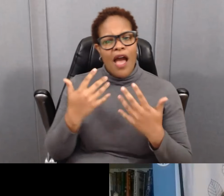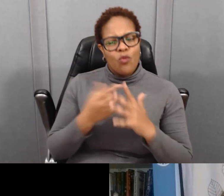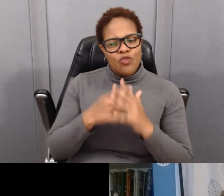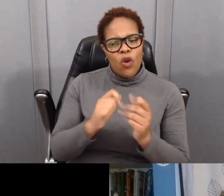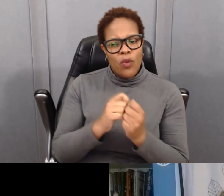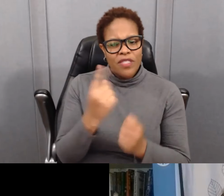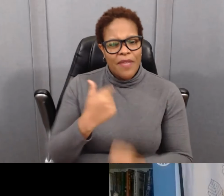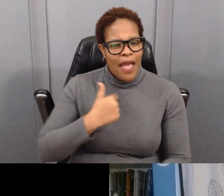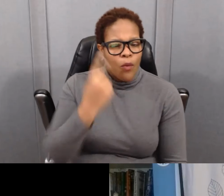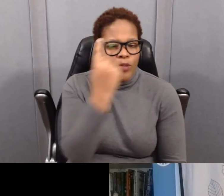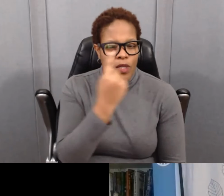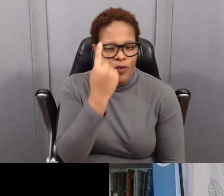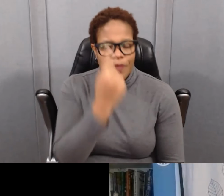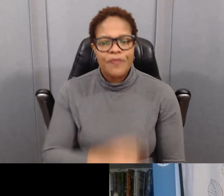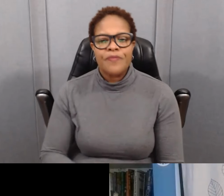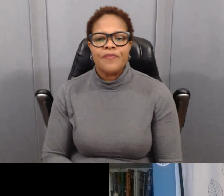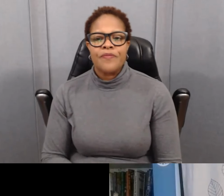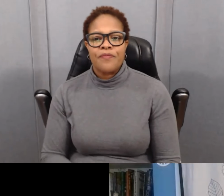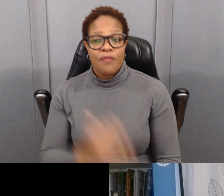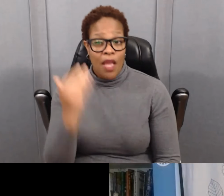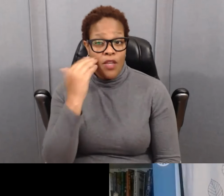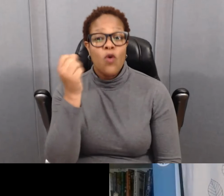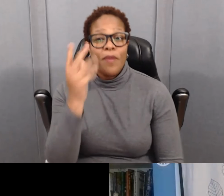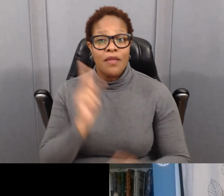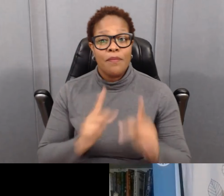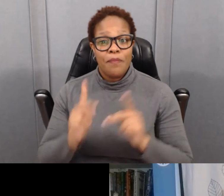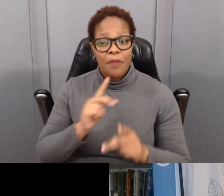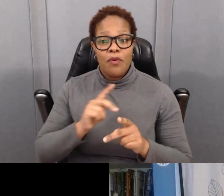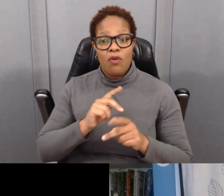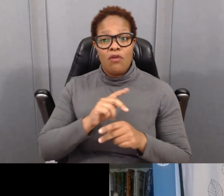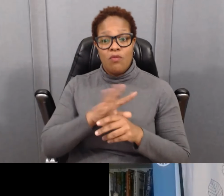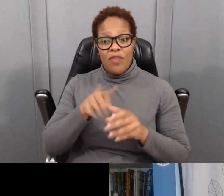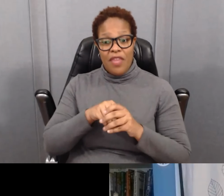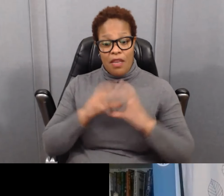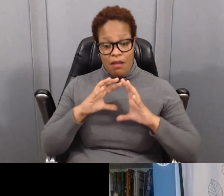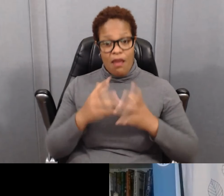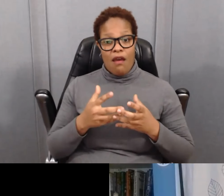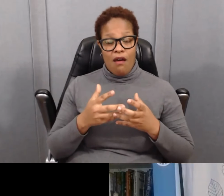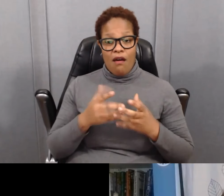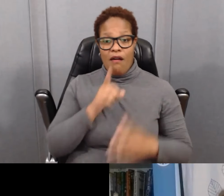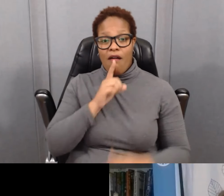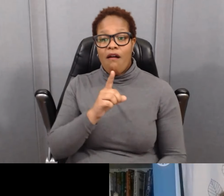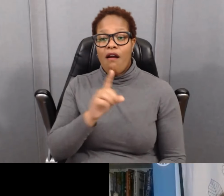I know a lot of the people that are within our network are audio describing for theater,